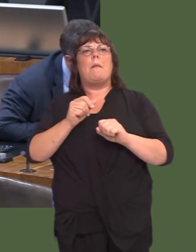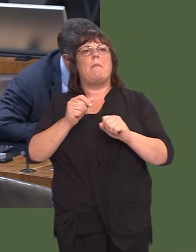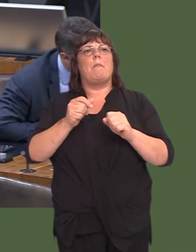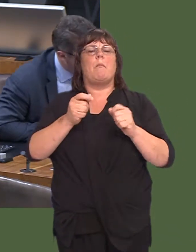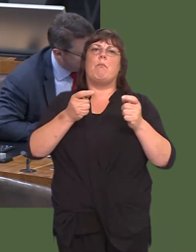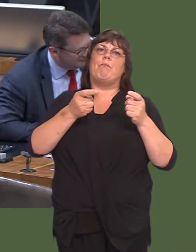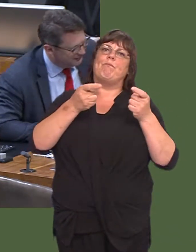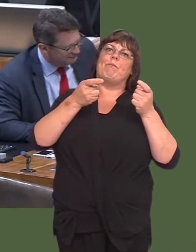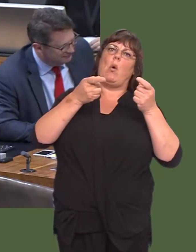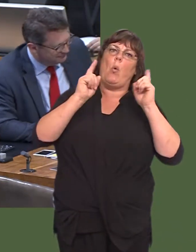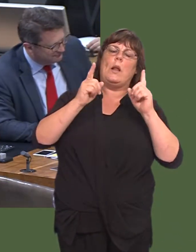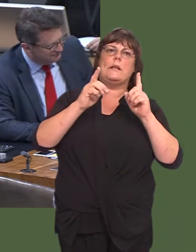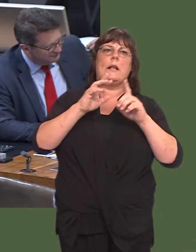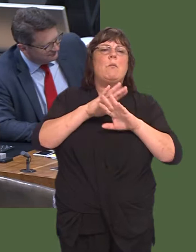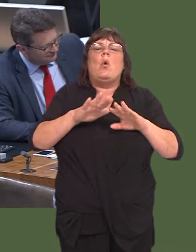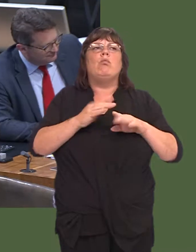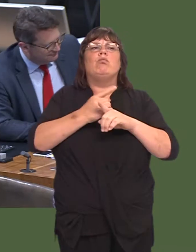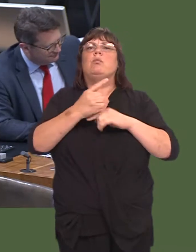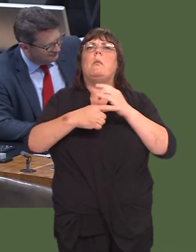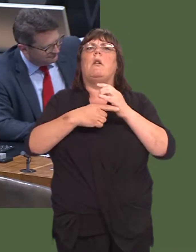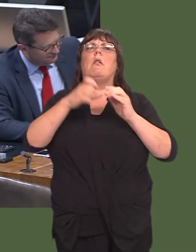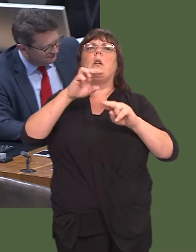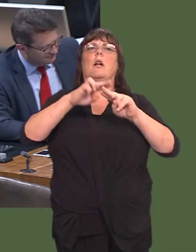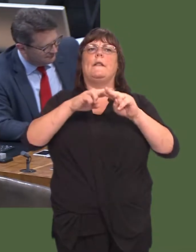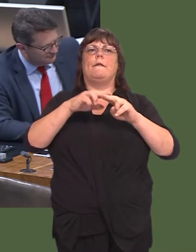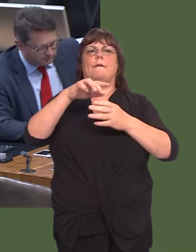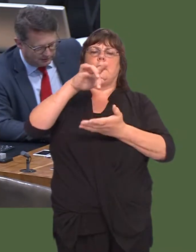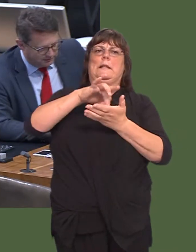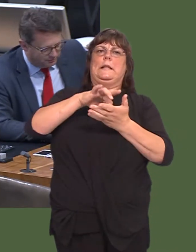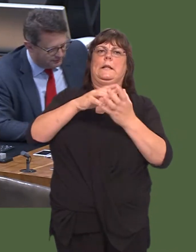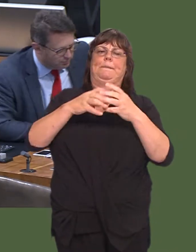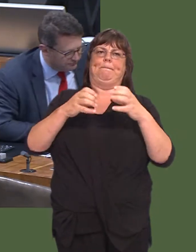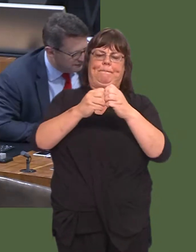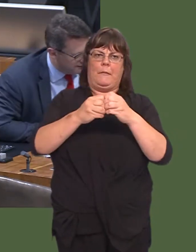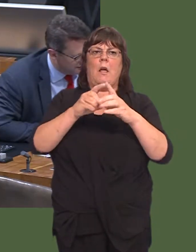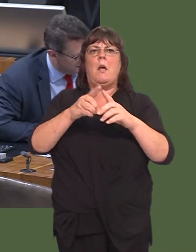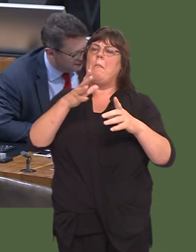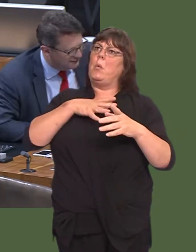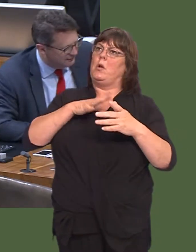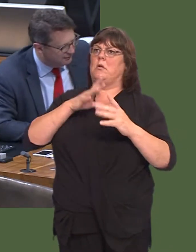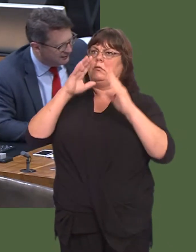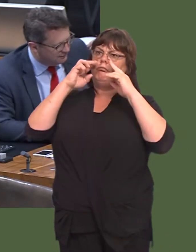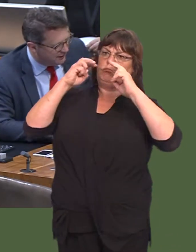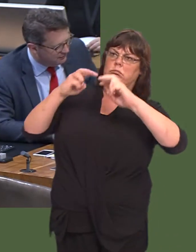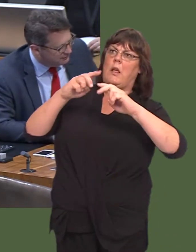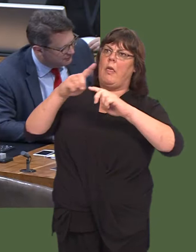Cardiff City; the ownership there has been settled for some timeóbut, in some clubs, the question has to be asked, are the owners properly committed to the clubs in the way